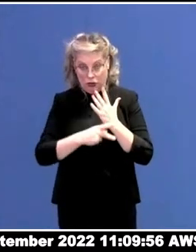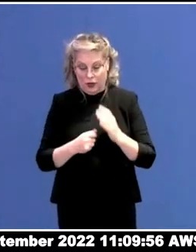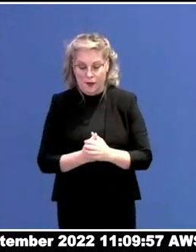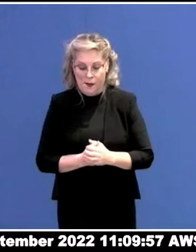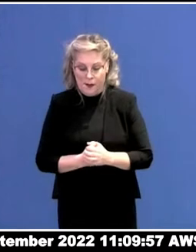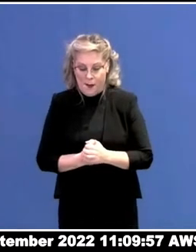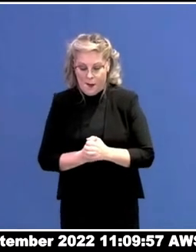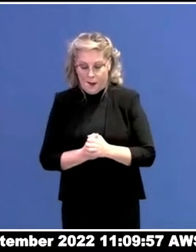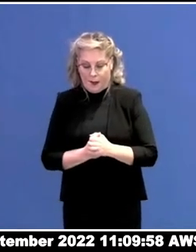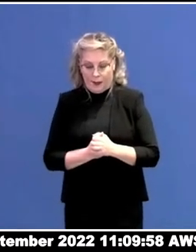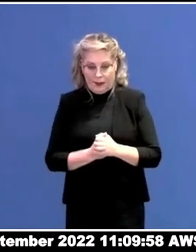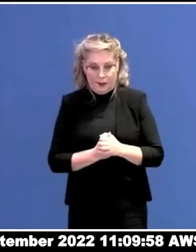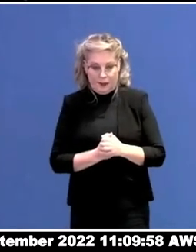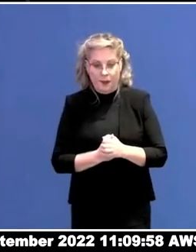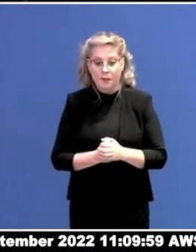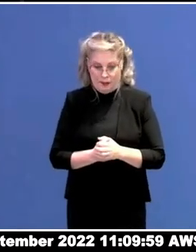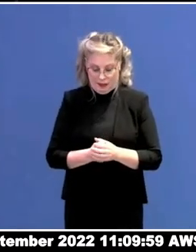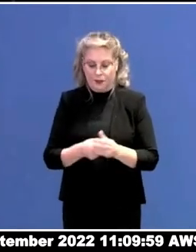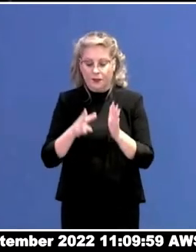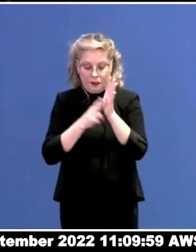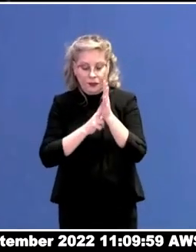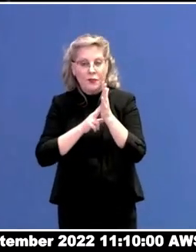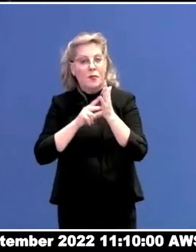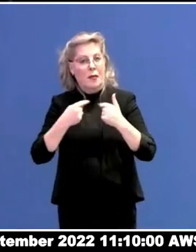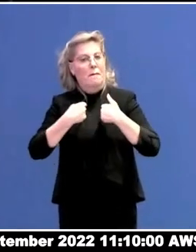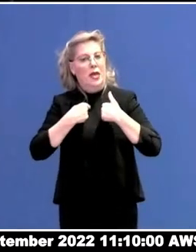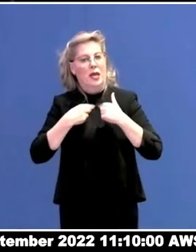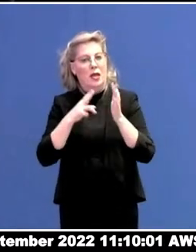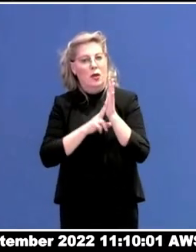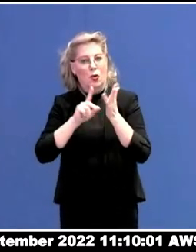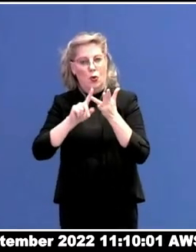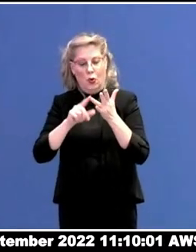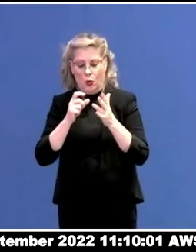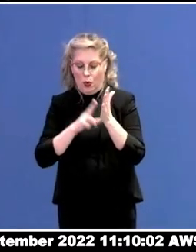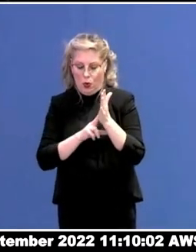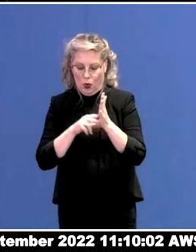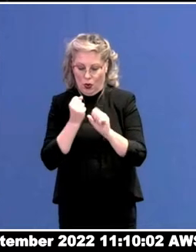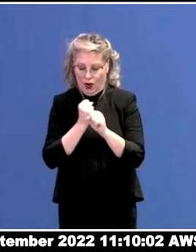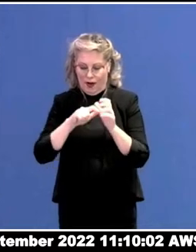I have a large family, 13 brothers and sisters, and we have families all across